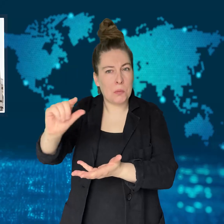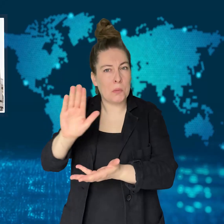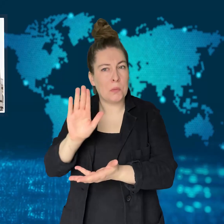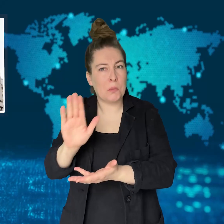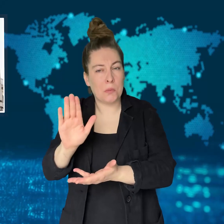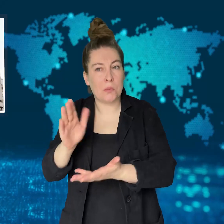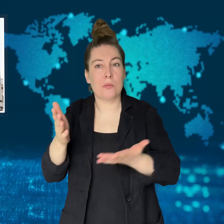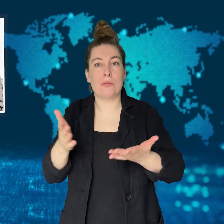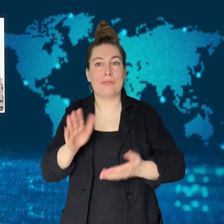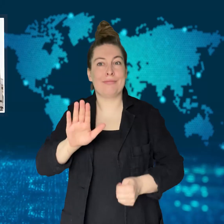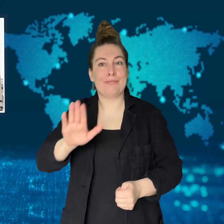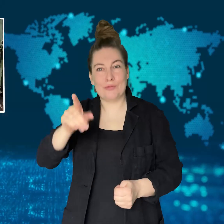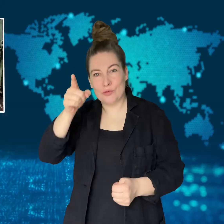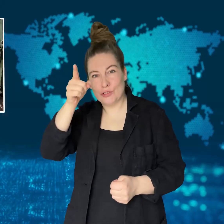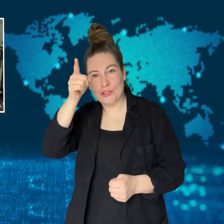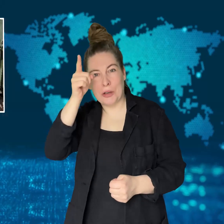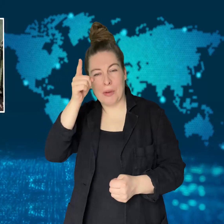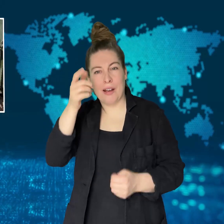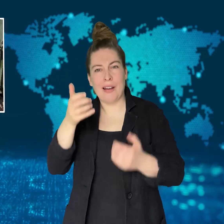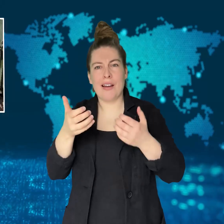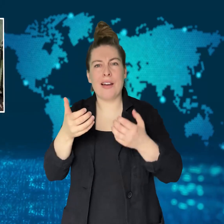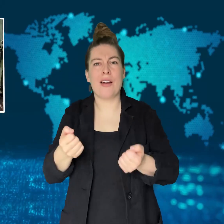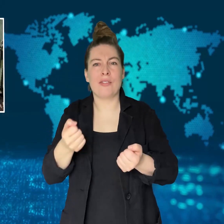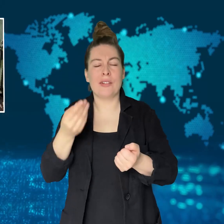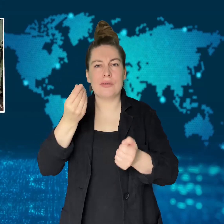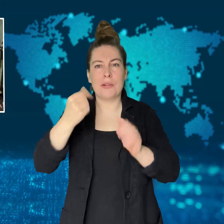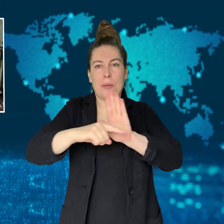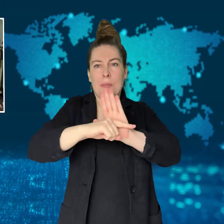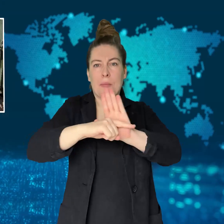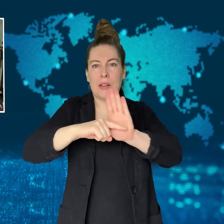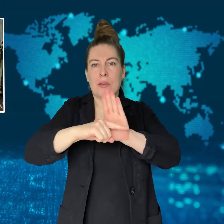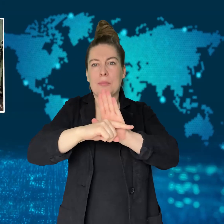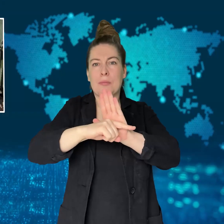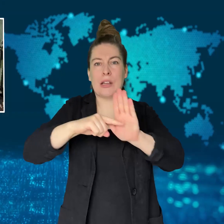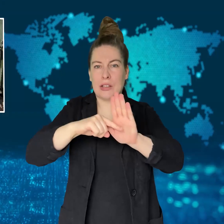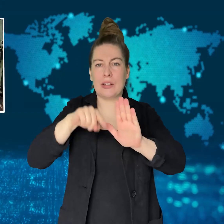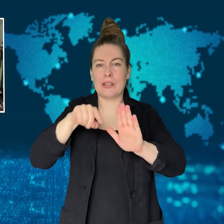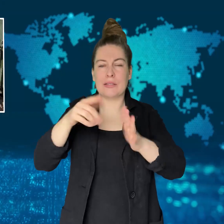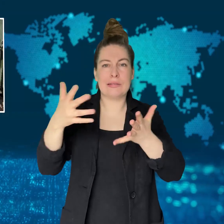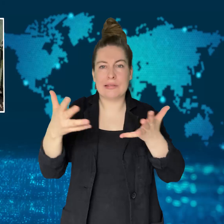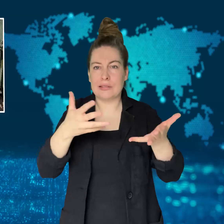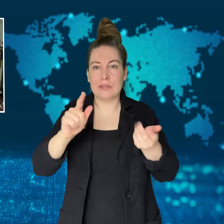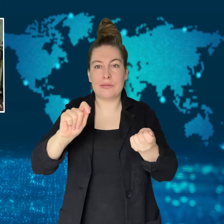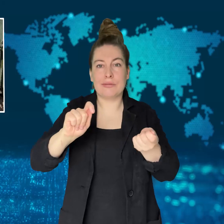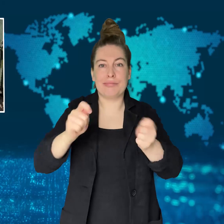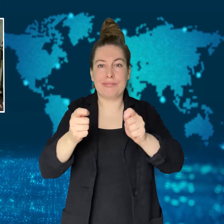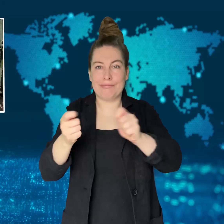expenditure dropped dramatically.